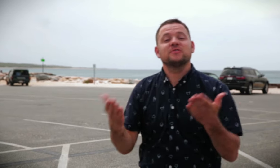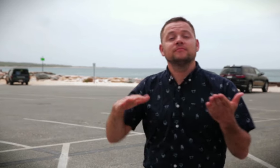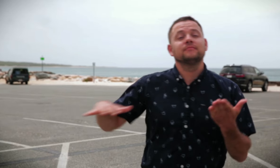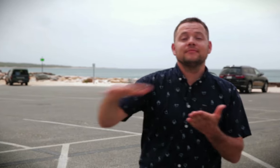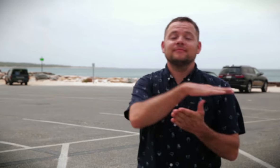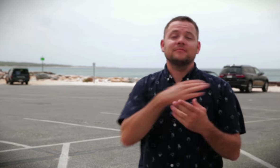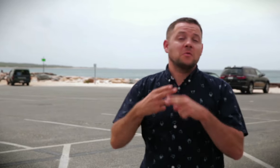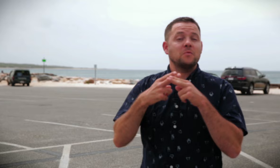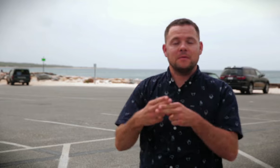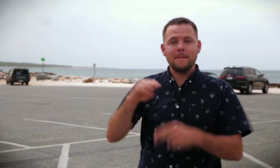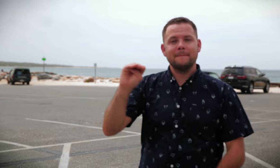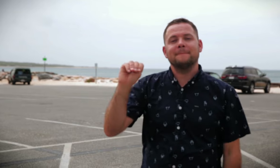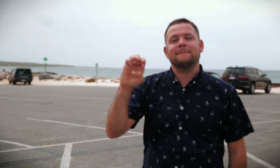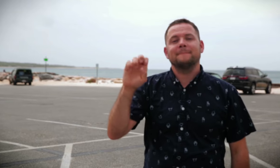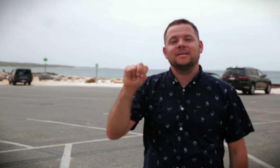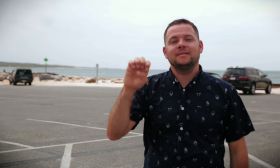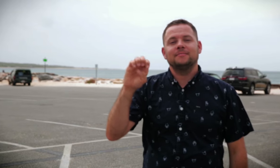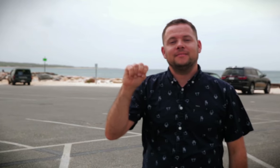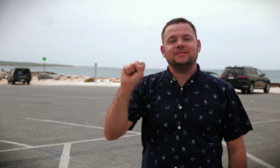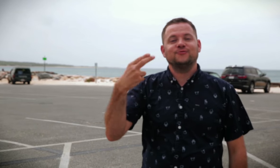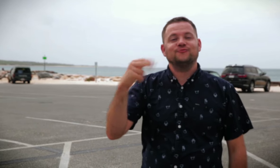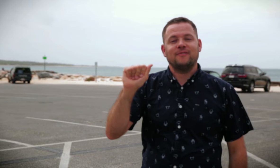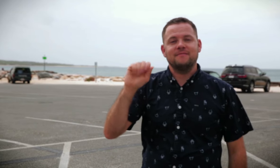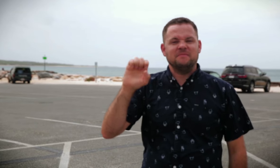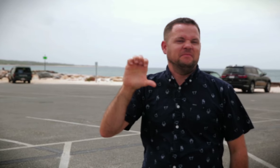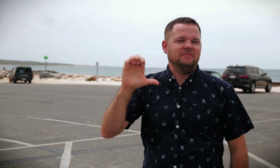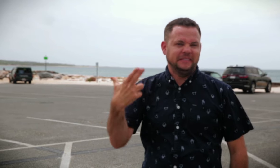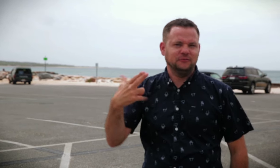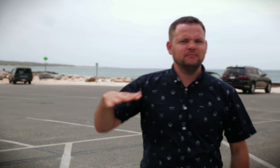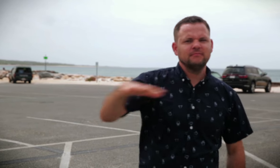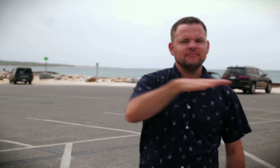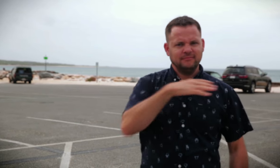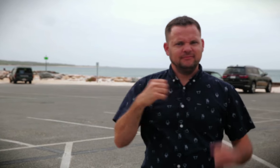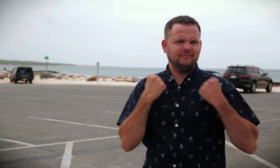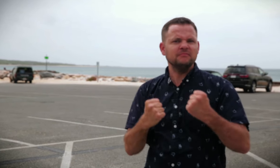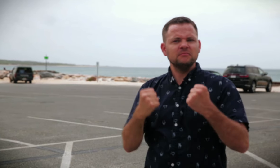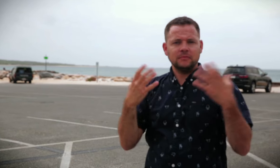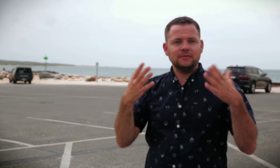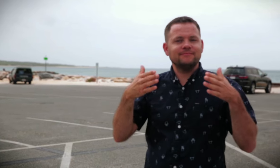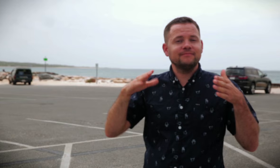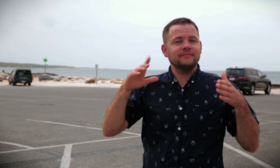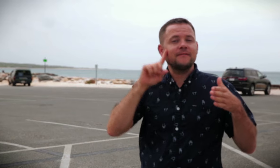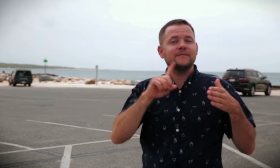We're at Menemsha Beach.